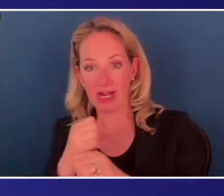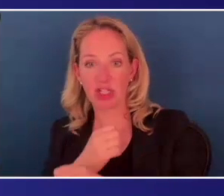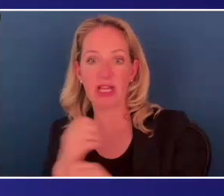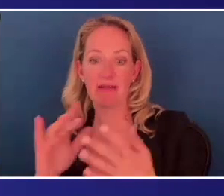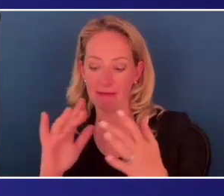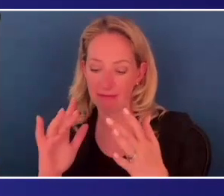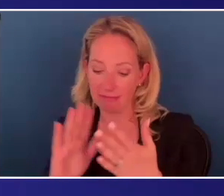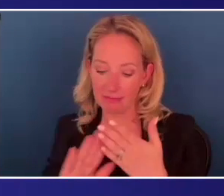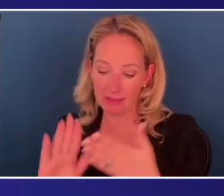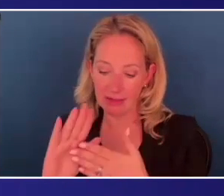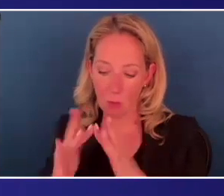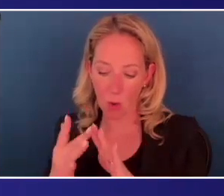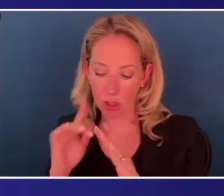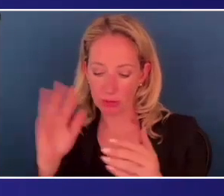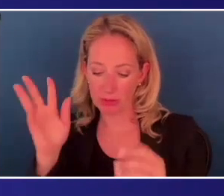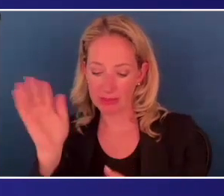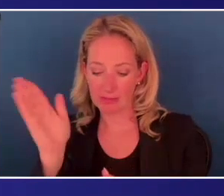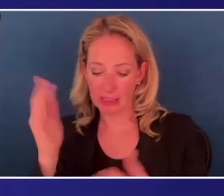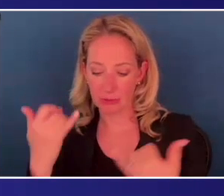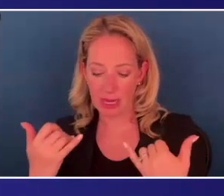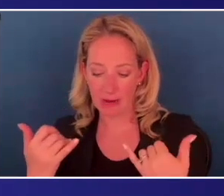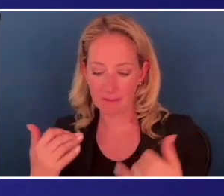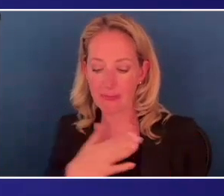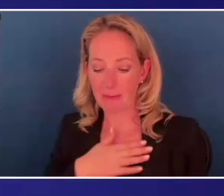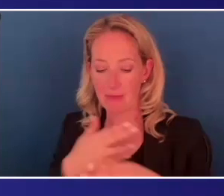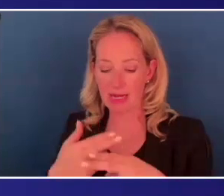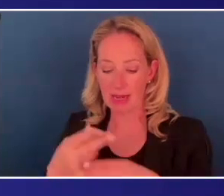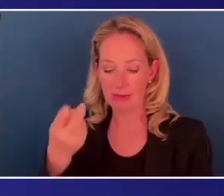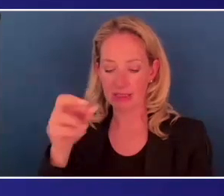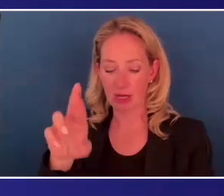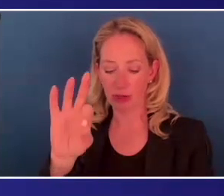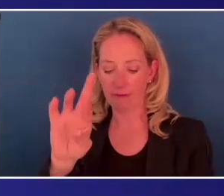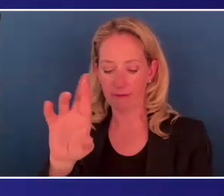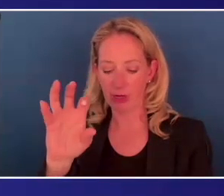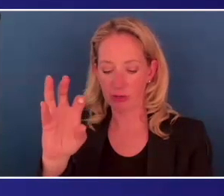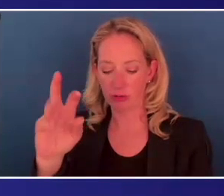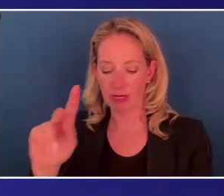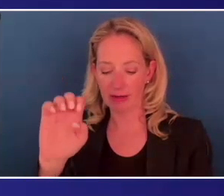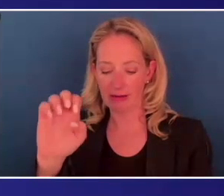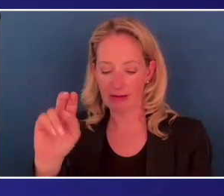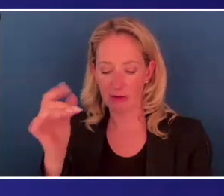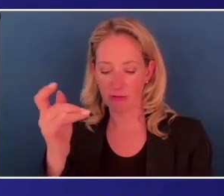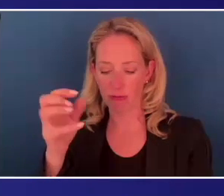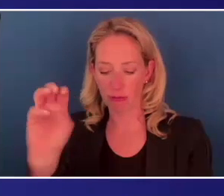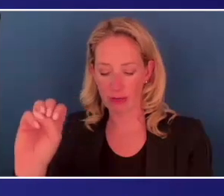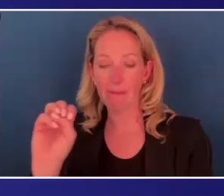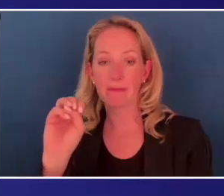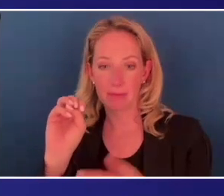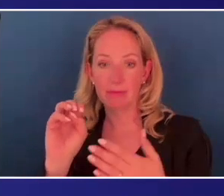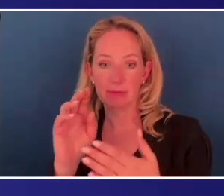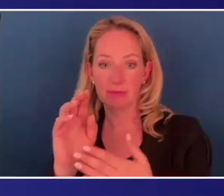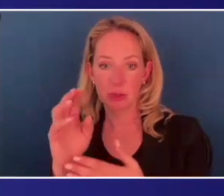My name is Dr. Frederick Ingram Jr. And I'm an assistant professor of higher education at Fairly Dickinson University.